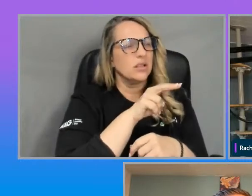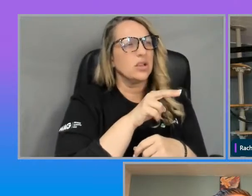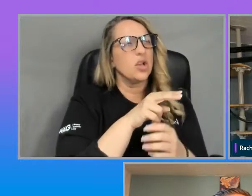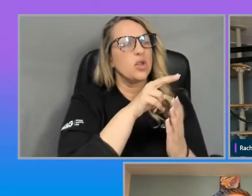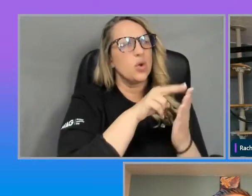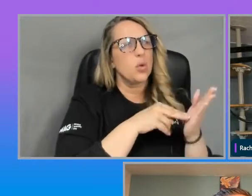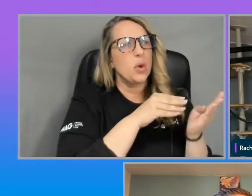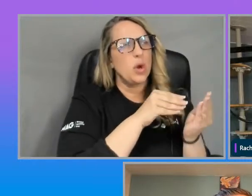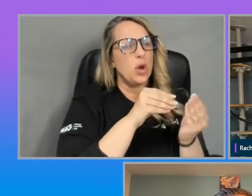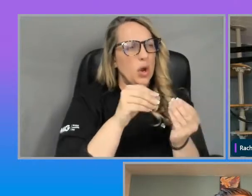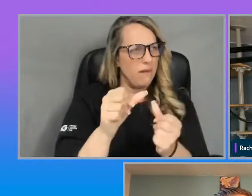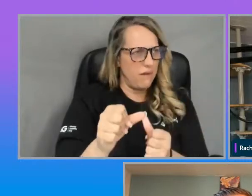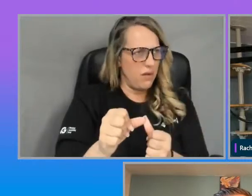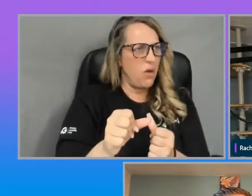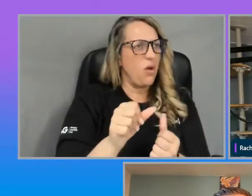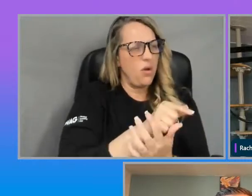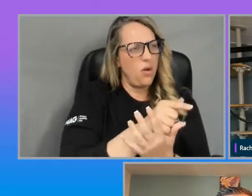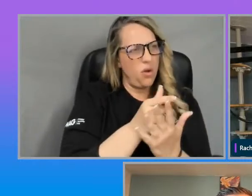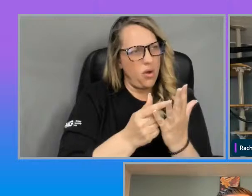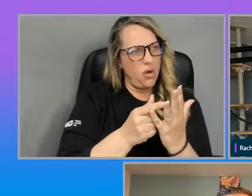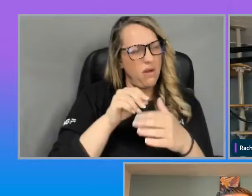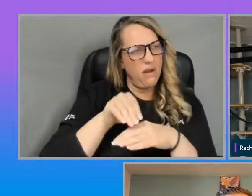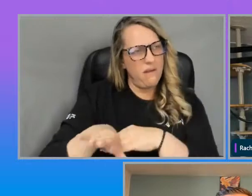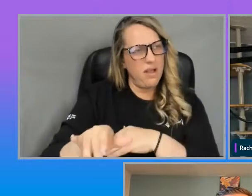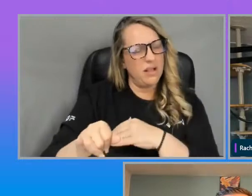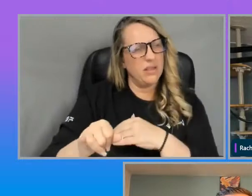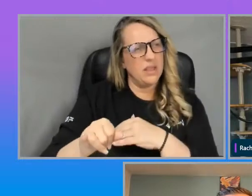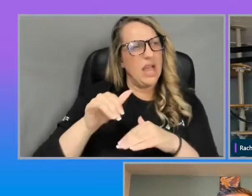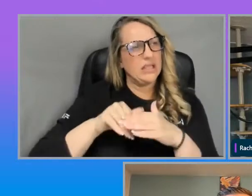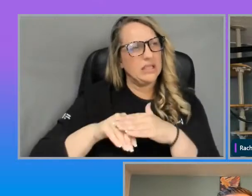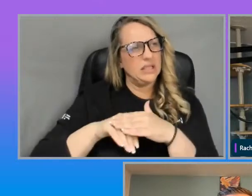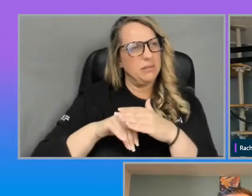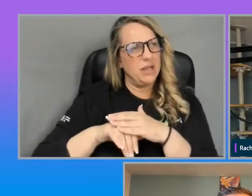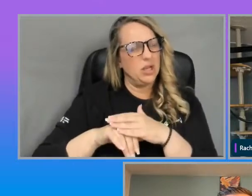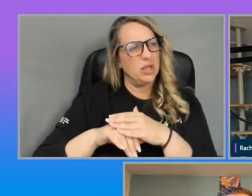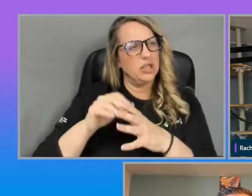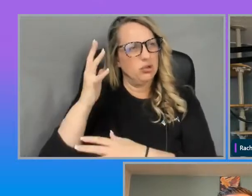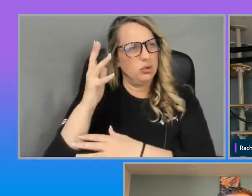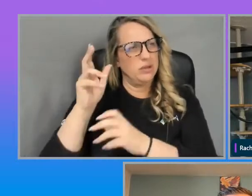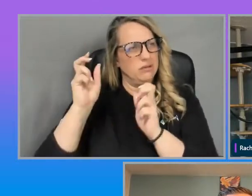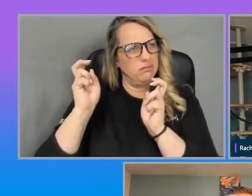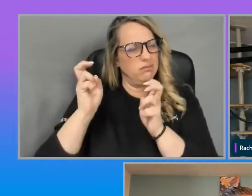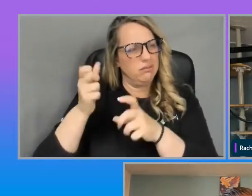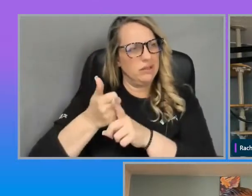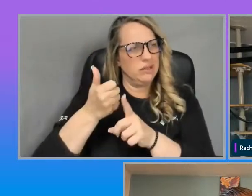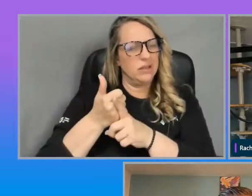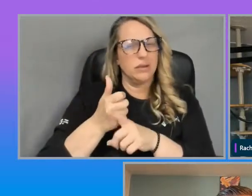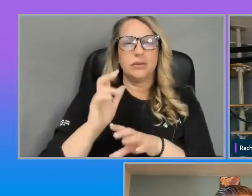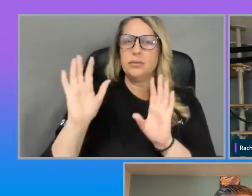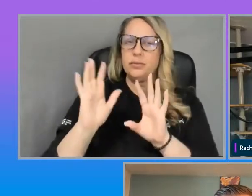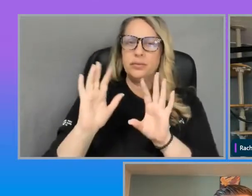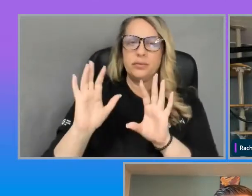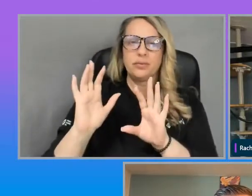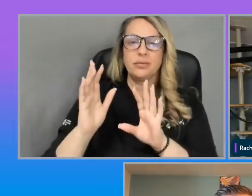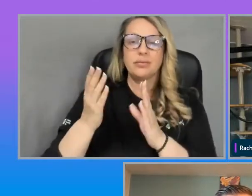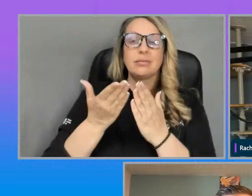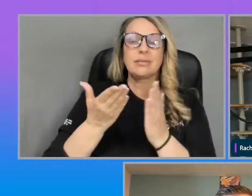the underlying accessibility tree itself?